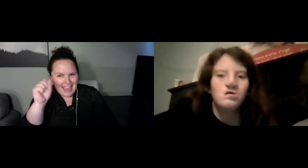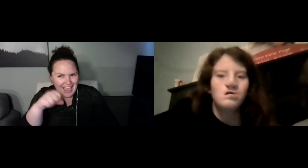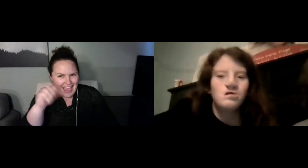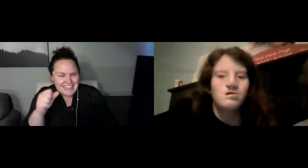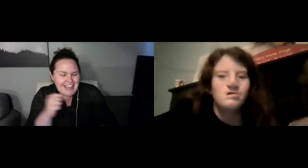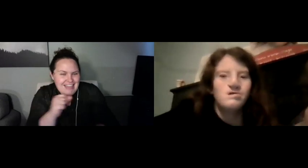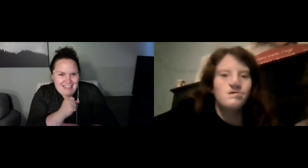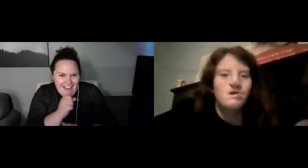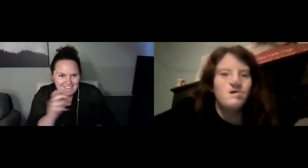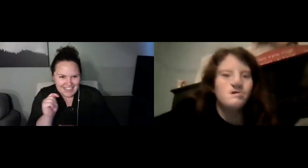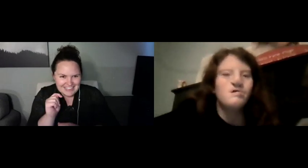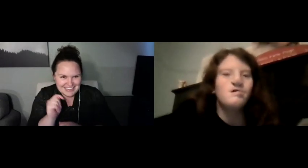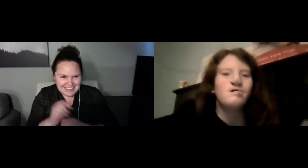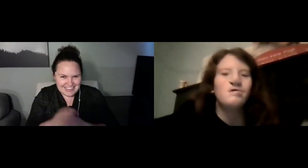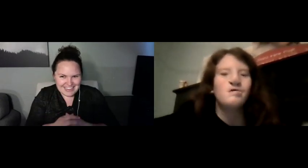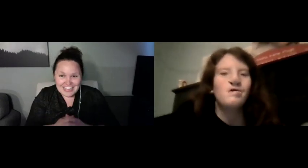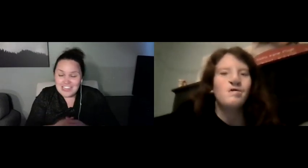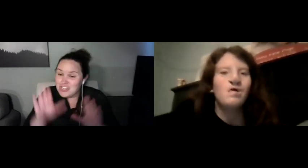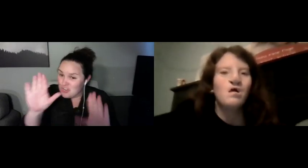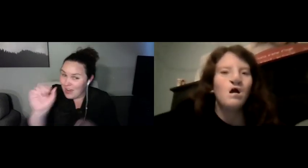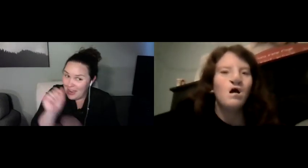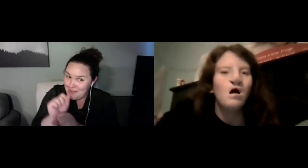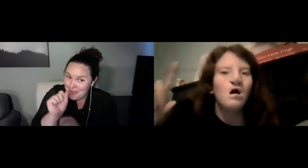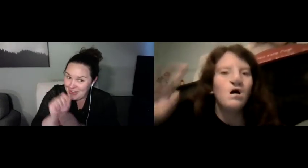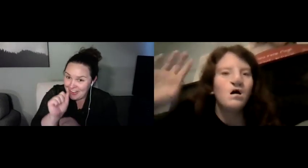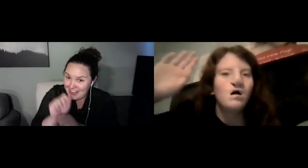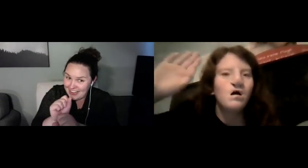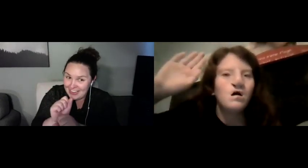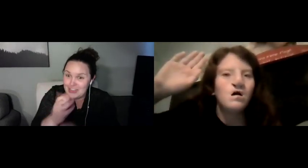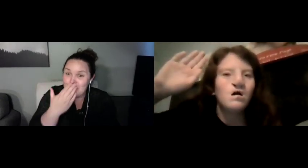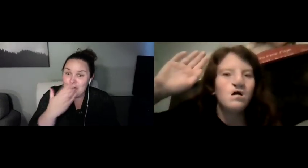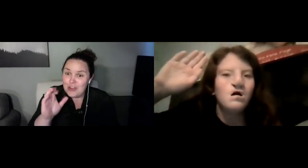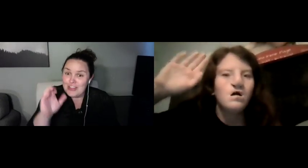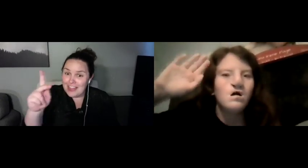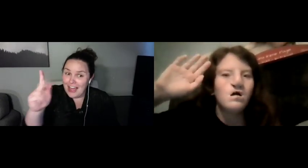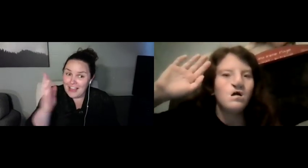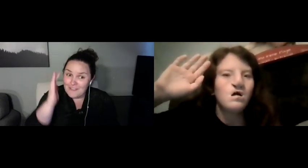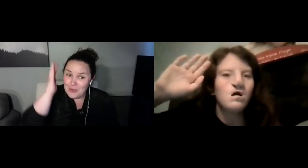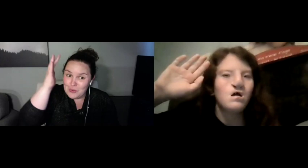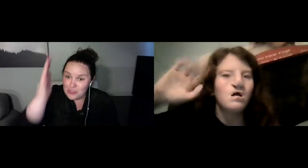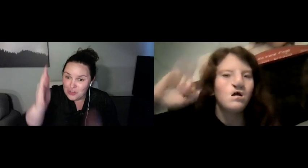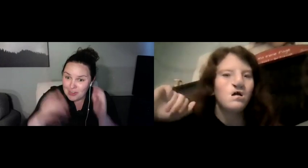So great work and good luck to you in the future.